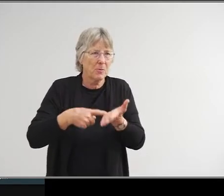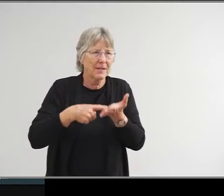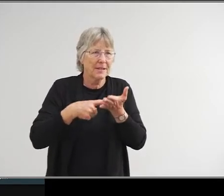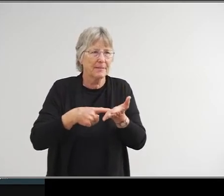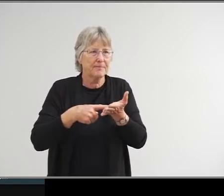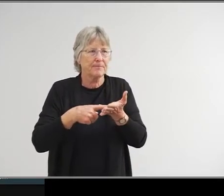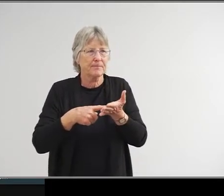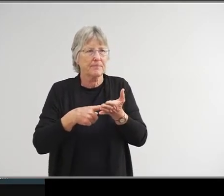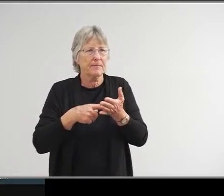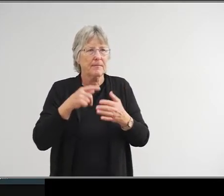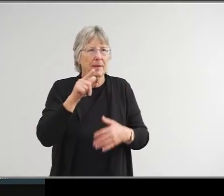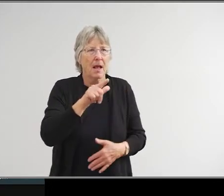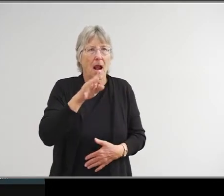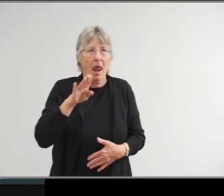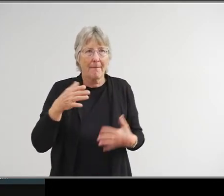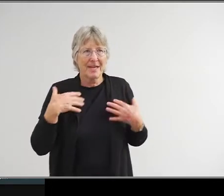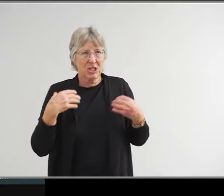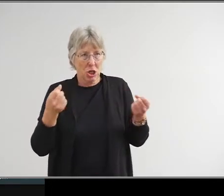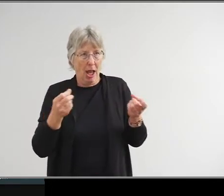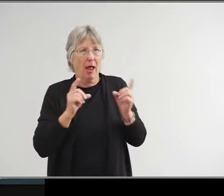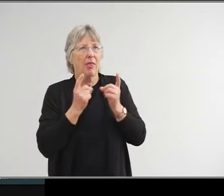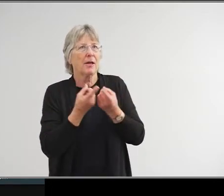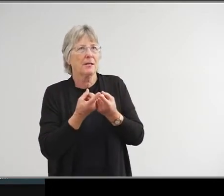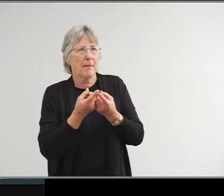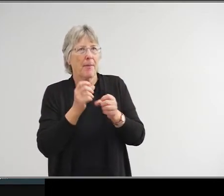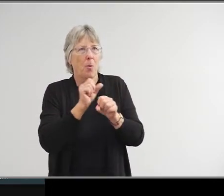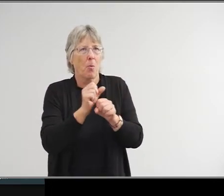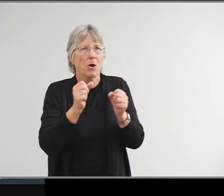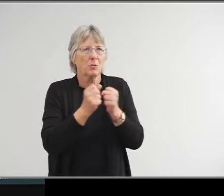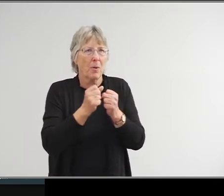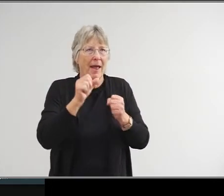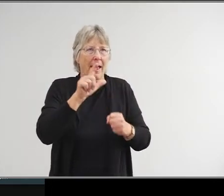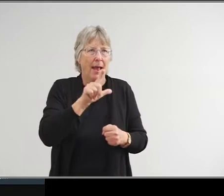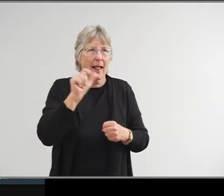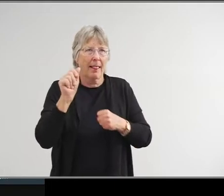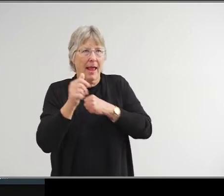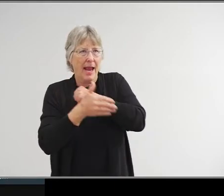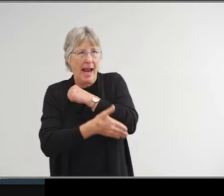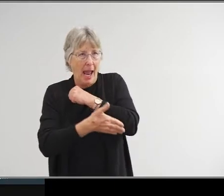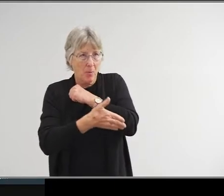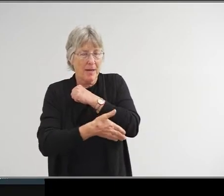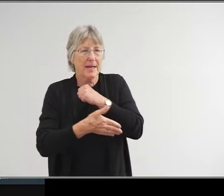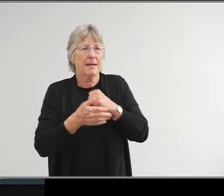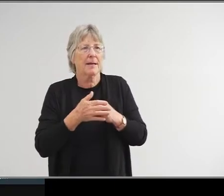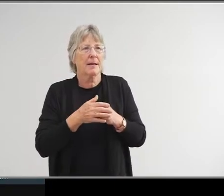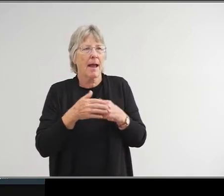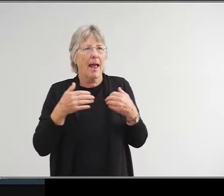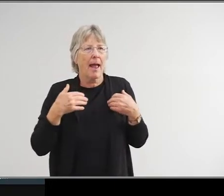the Long Beach Health Department worked out with LA County, that they would have jurisdiction